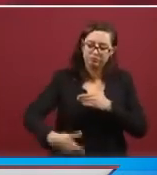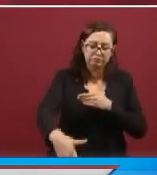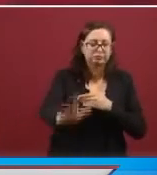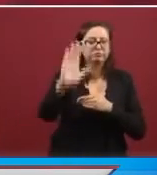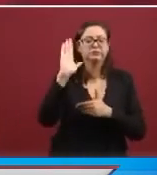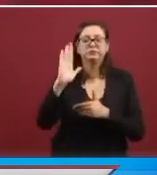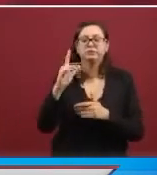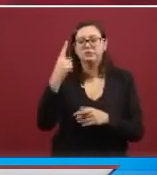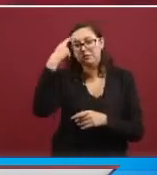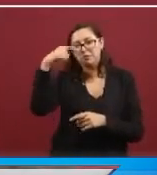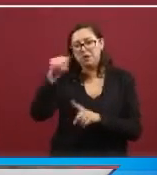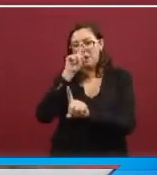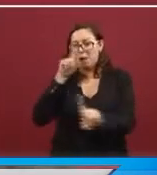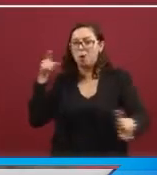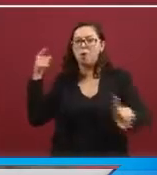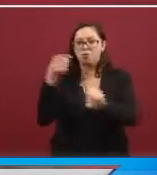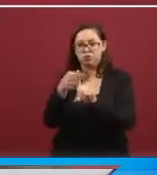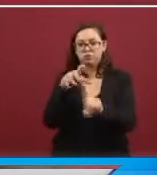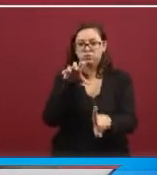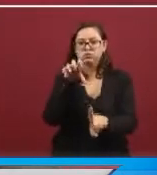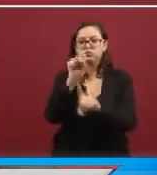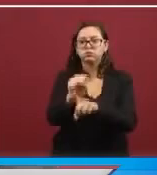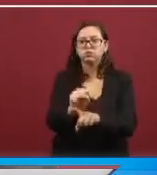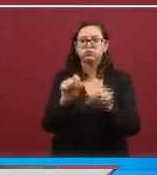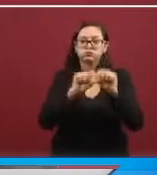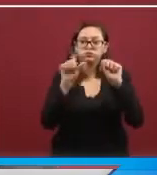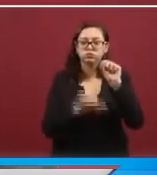With all this, the 5 components of the action plan are underway